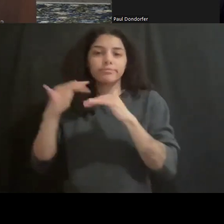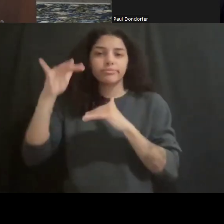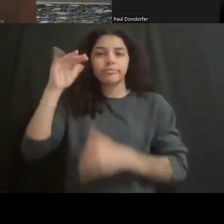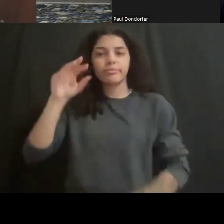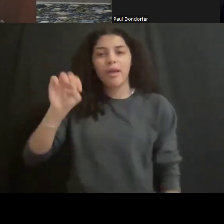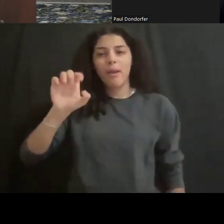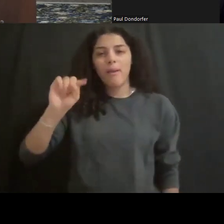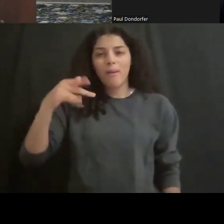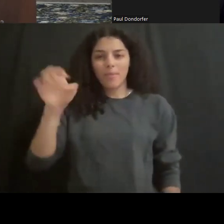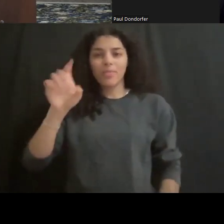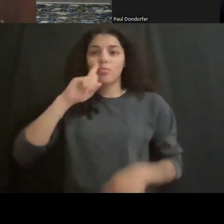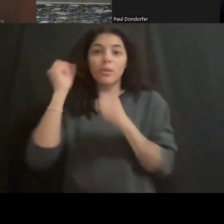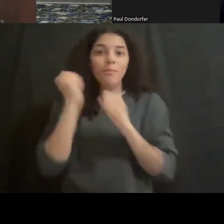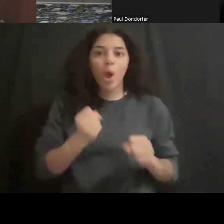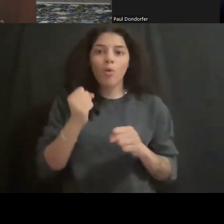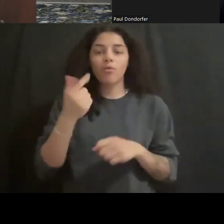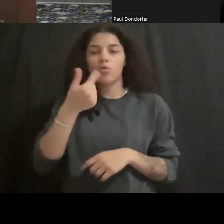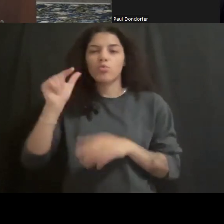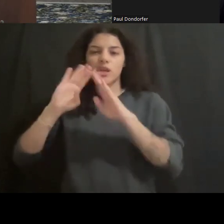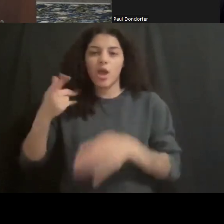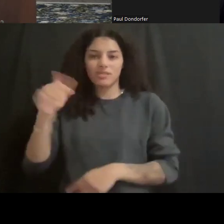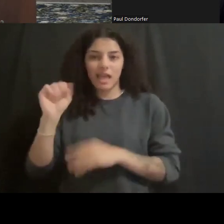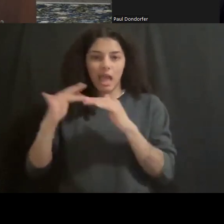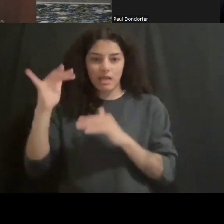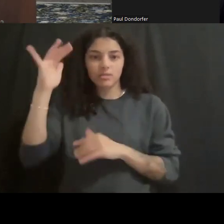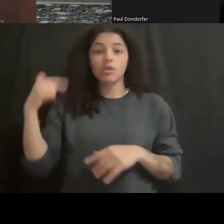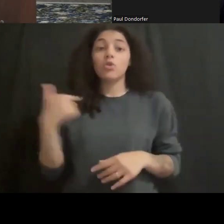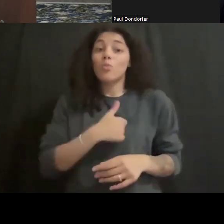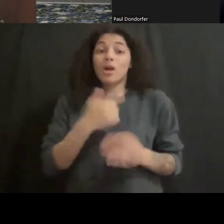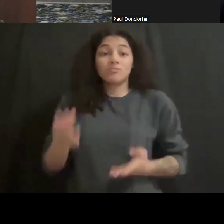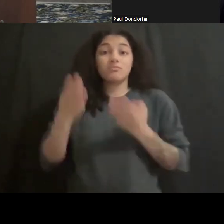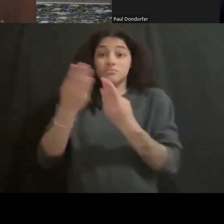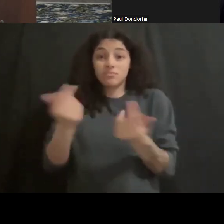A solution to this is to develop systems level composting facilities in order to divert food